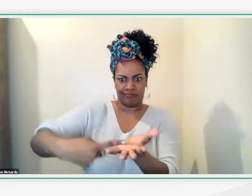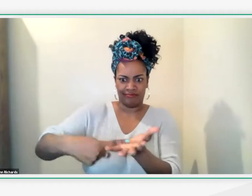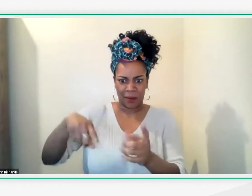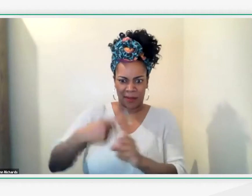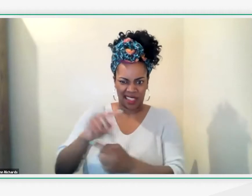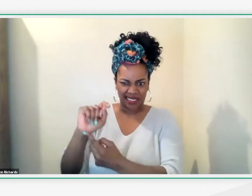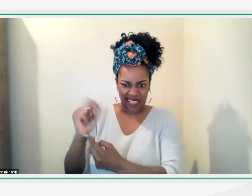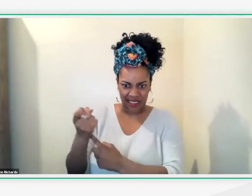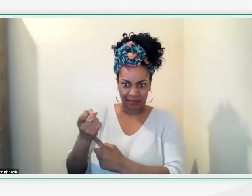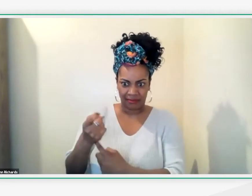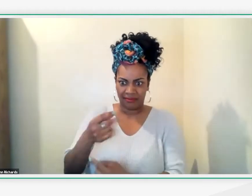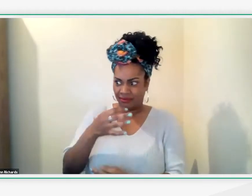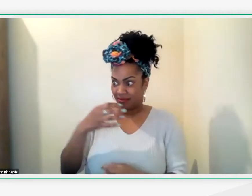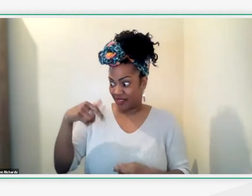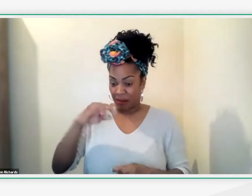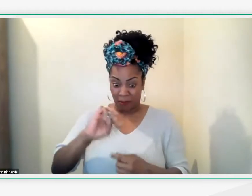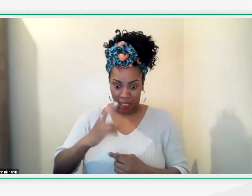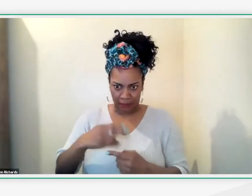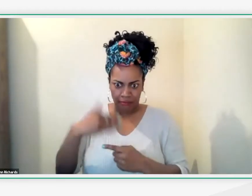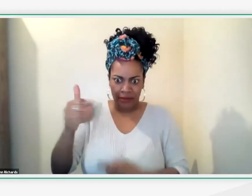And of course it's the perfect time to discuss taxes.